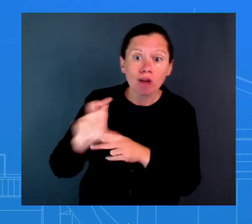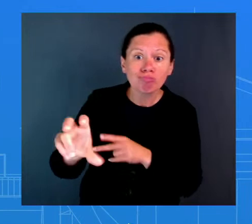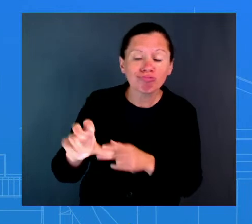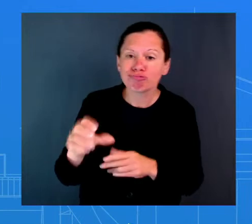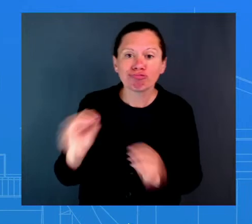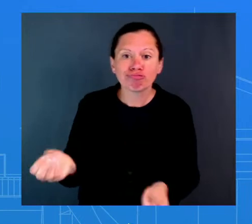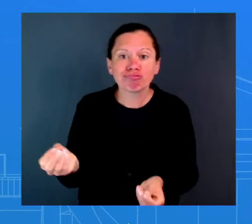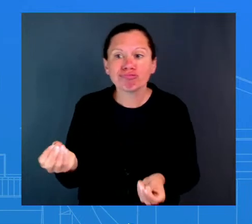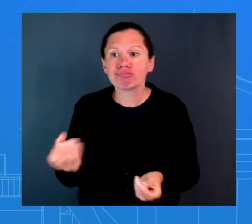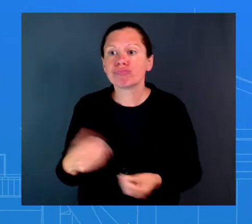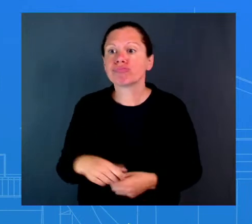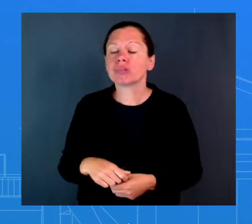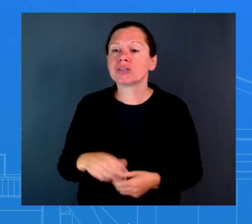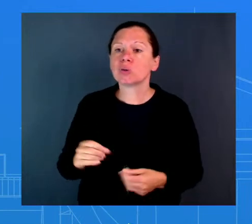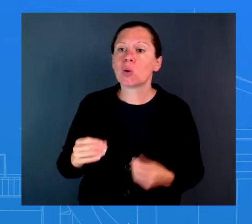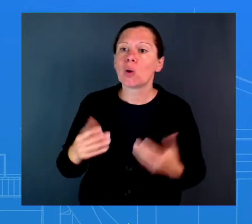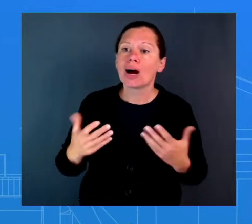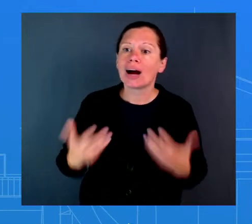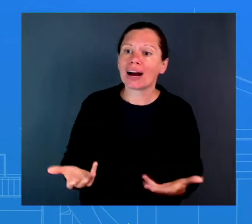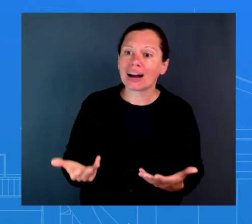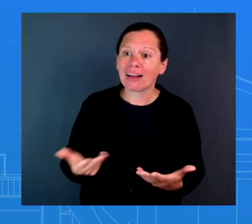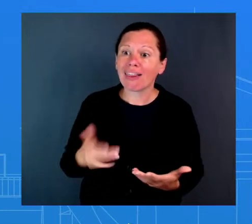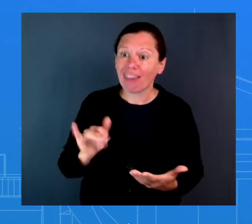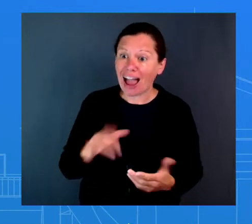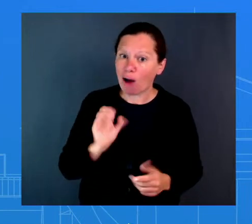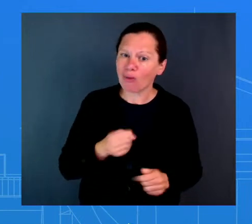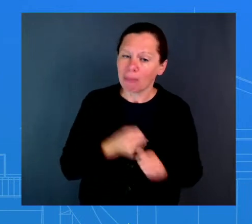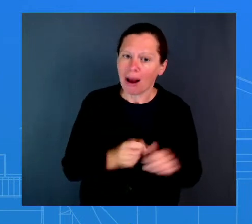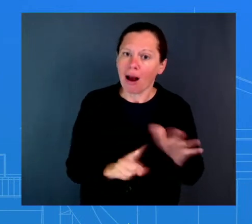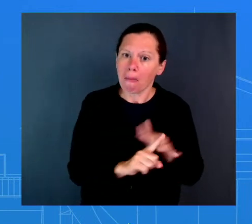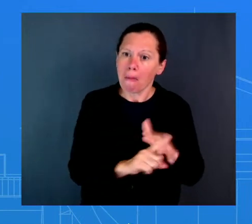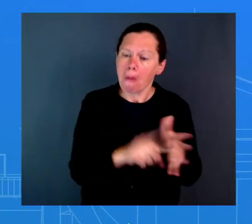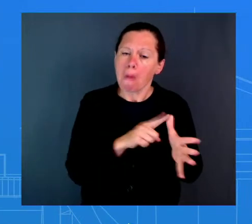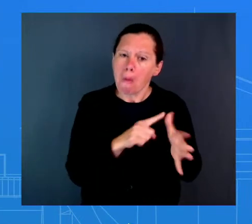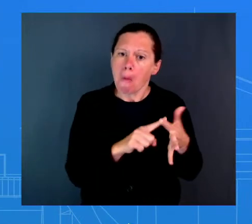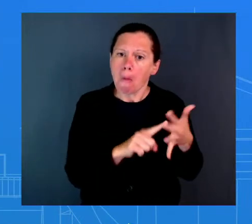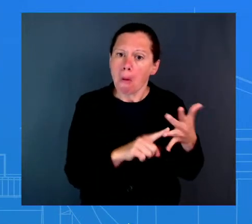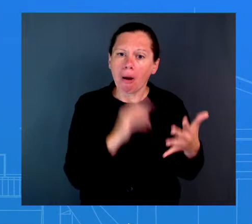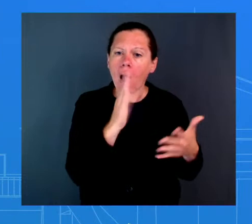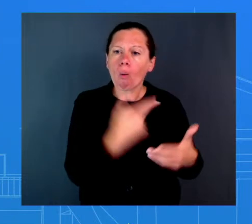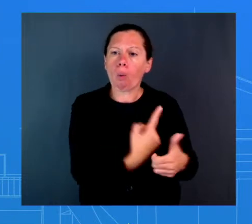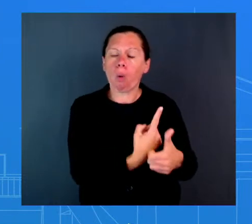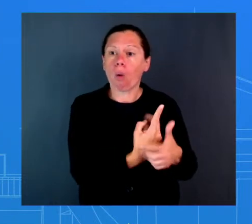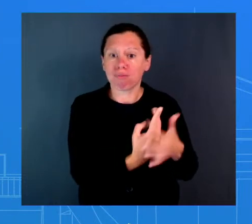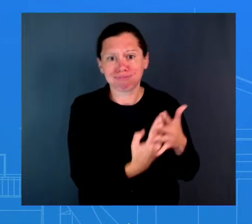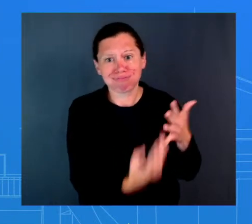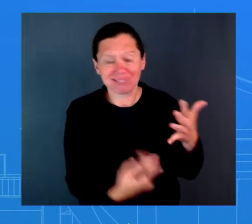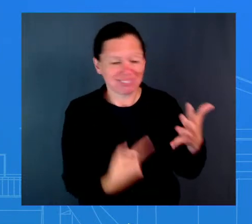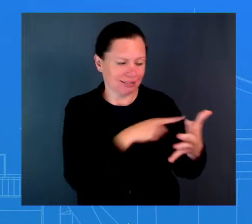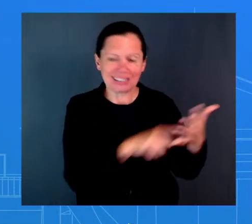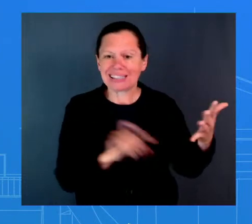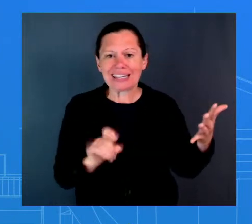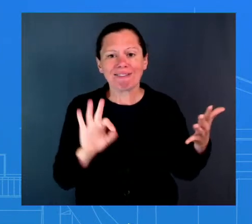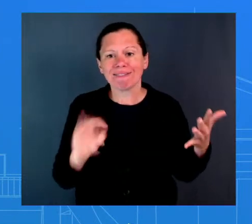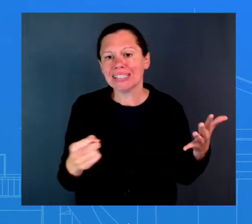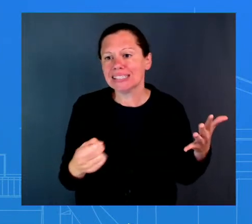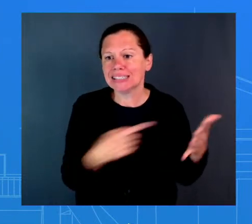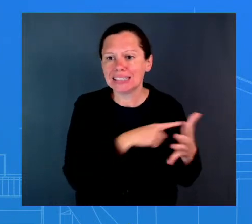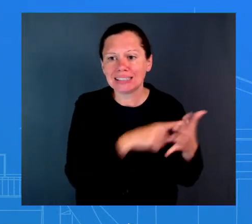And look, again, this is something that they can fix. This is something that House Republicans -- these extreme House Republicans, they can fix this.